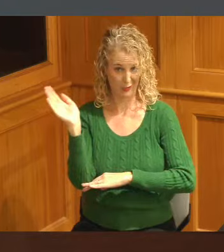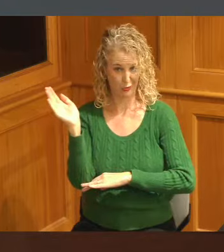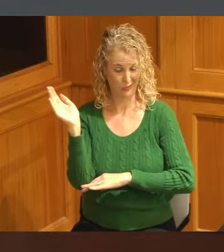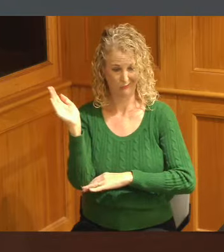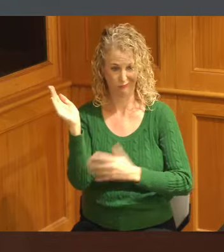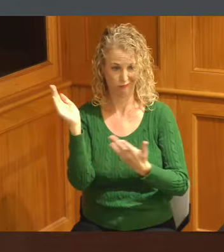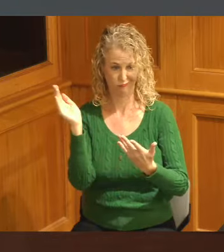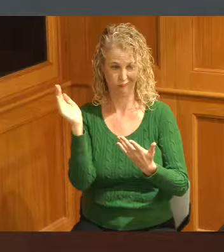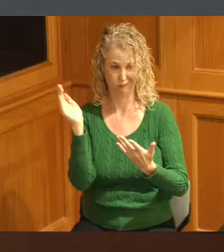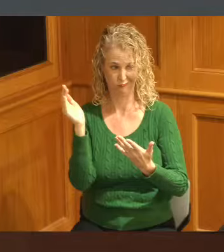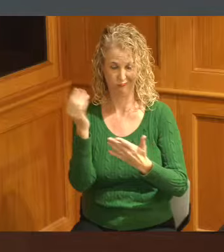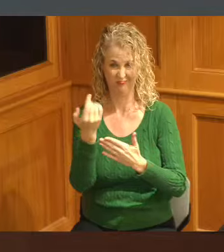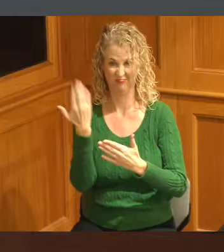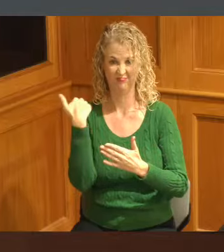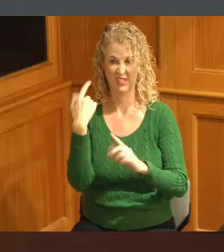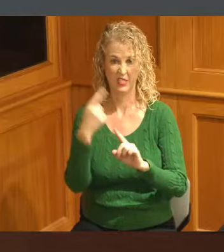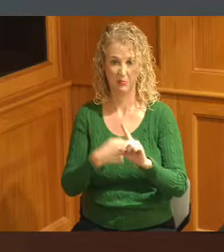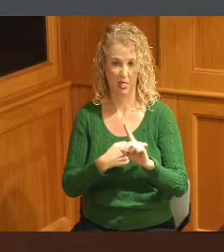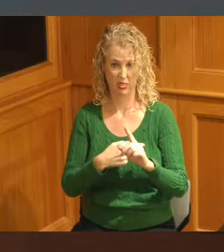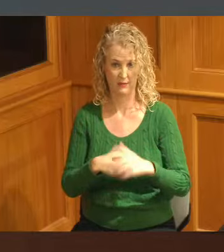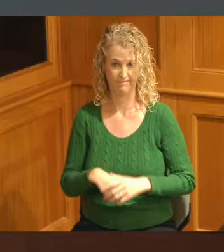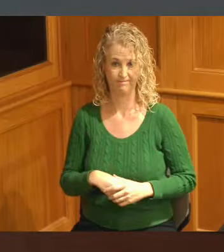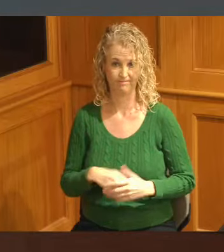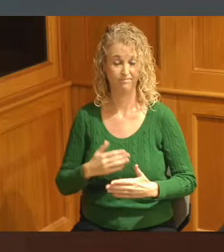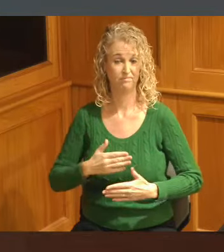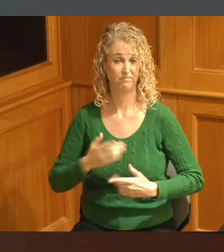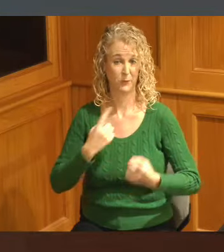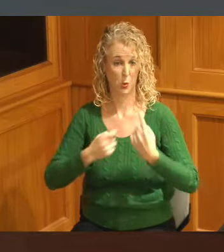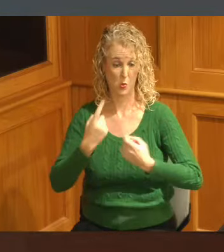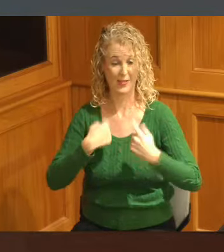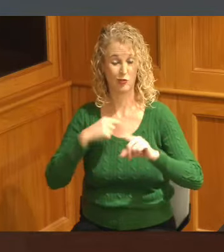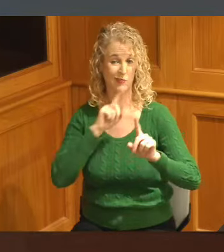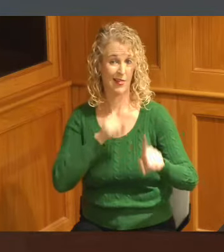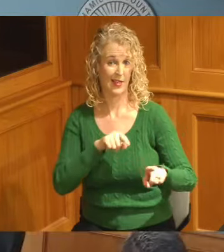during their budget presentation. U happy to answer any questions Commissioners. Okay. Thank